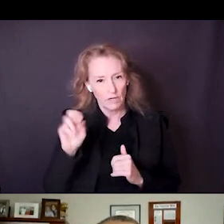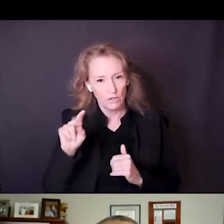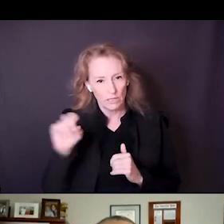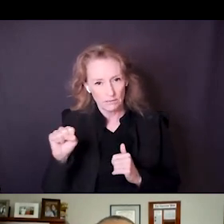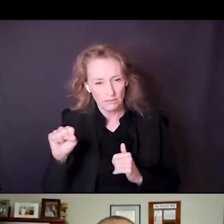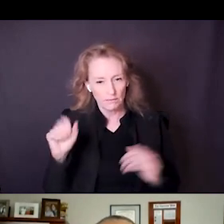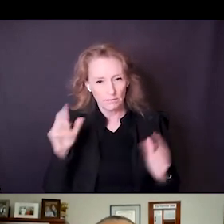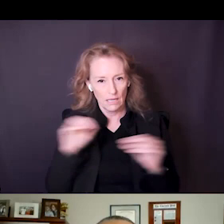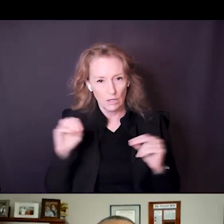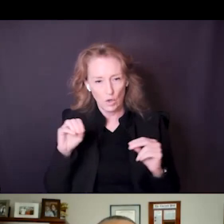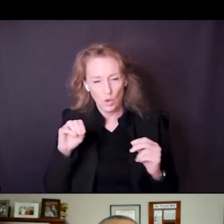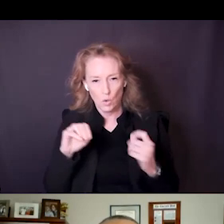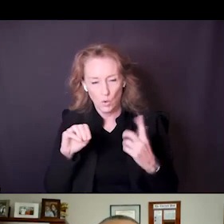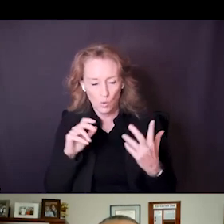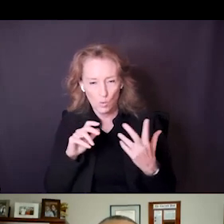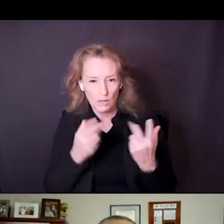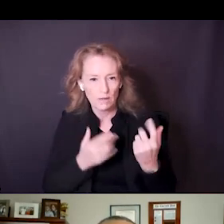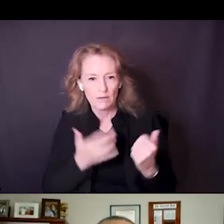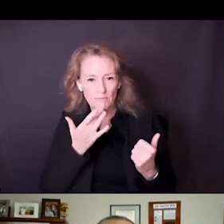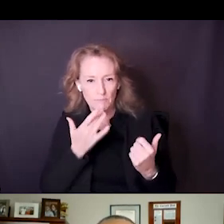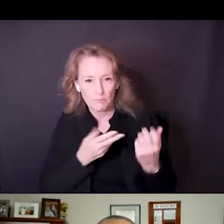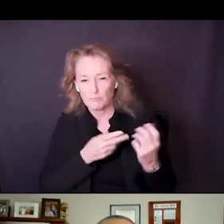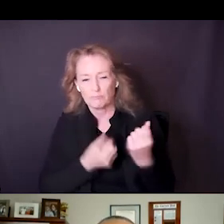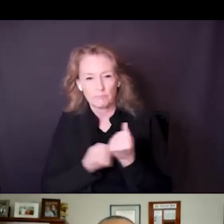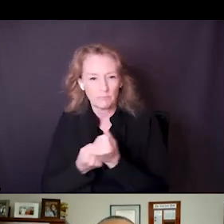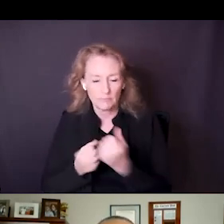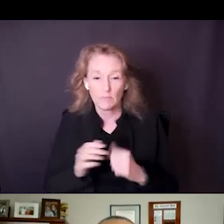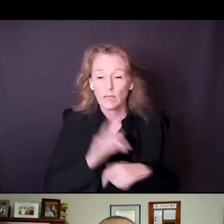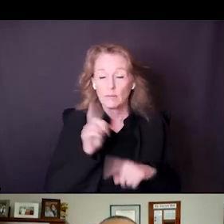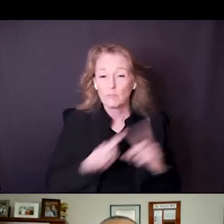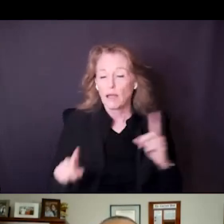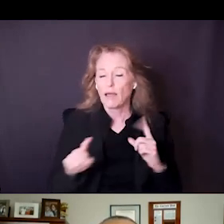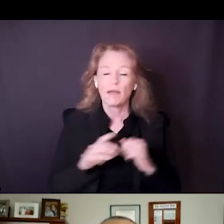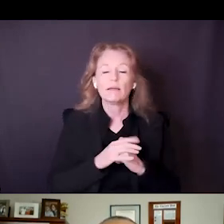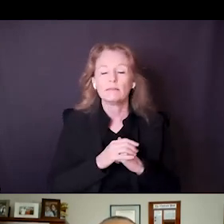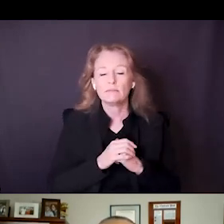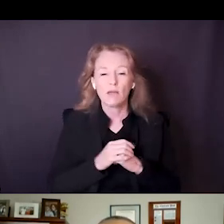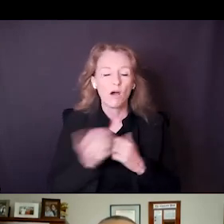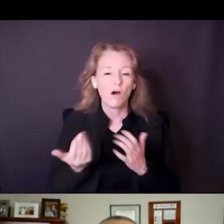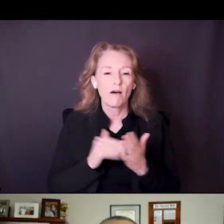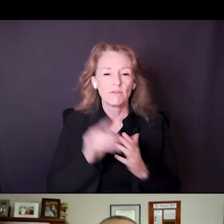BUT FAIRNESS AND EVEN JUSTICE ARE VIEWED DIFFERENTLY DEPENDING ON YOUR PERSPECTIVE.